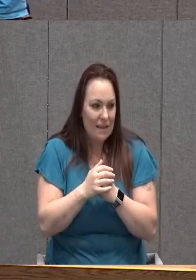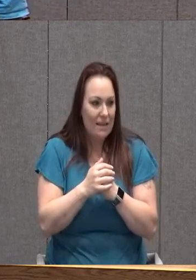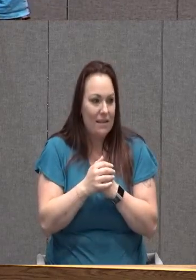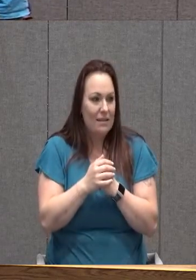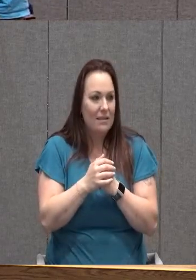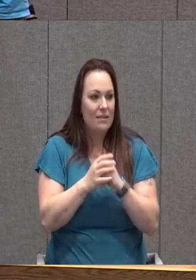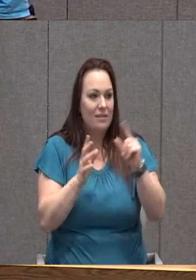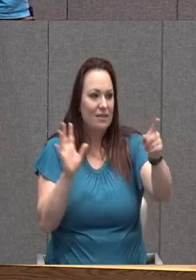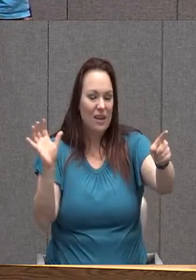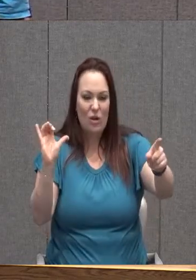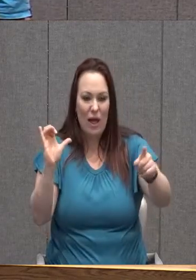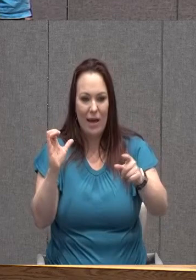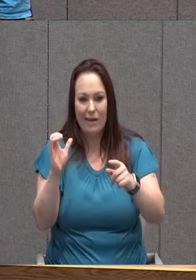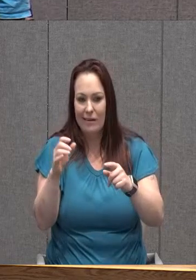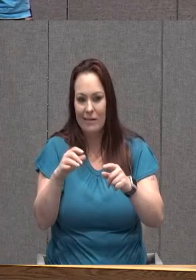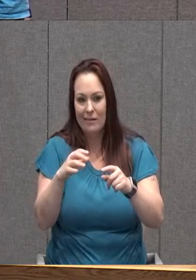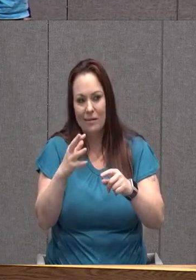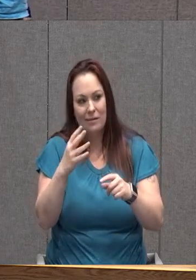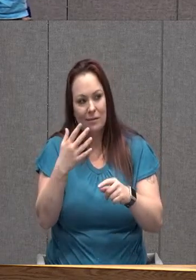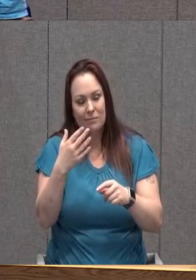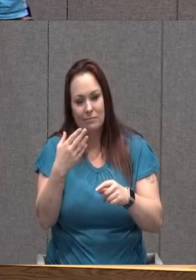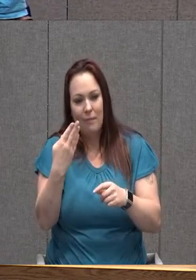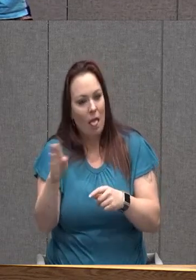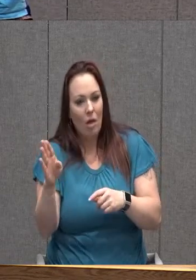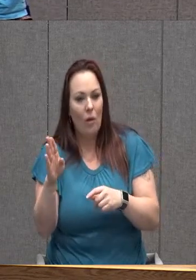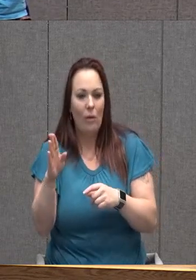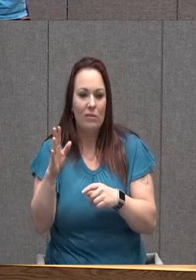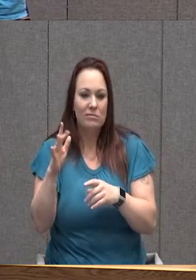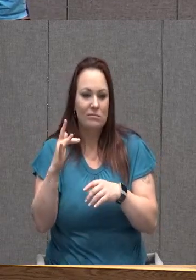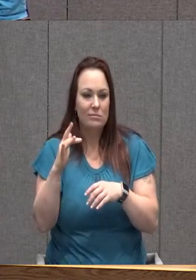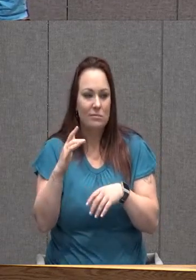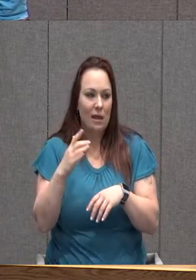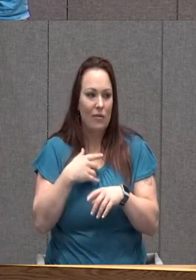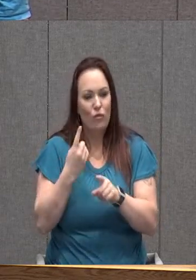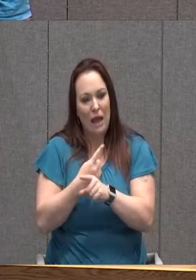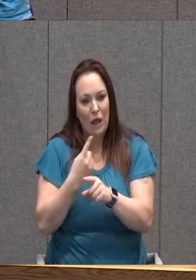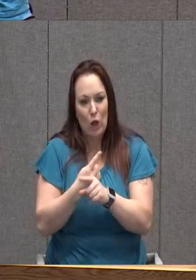Sometimes they're just plain colors, this one actually looks like a volleyball,